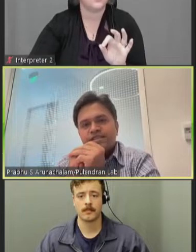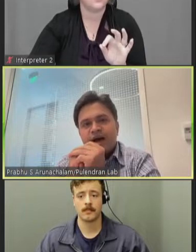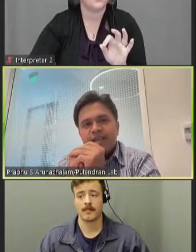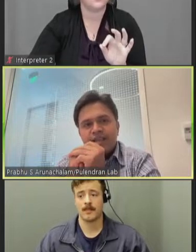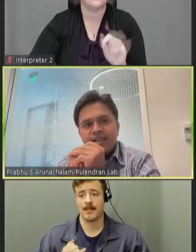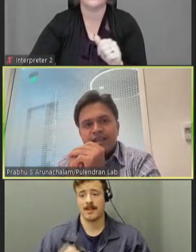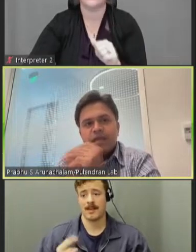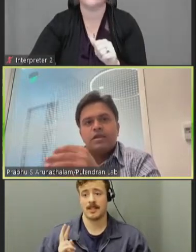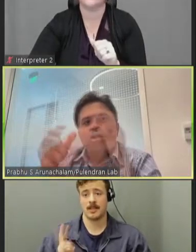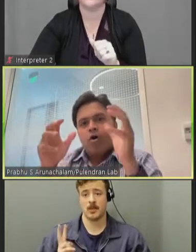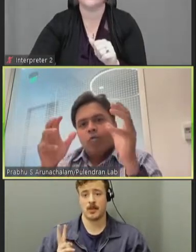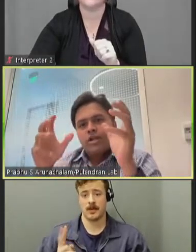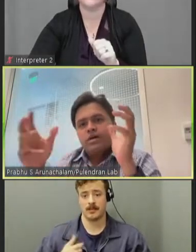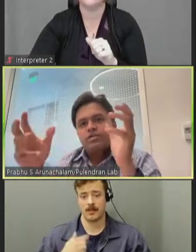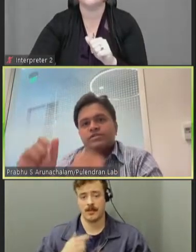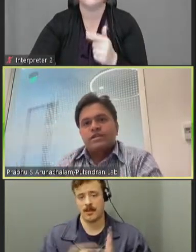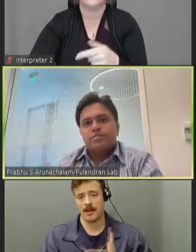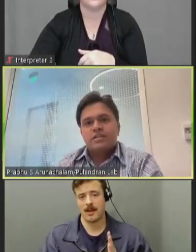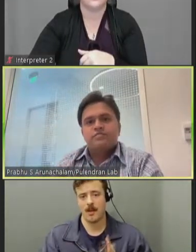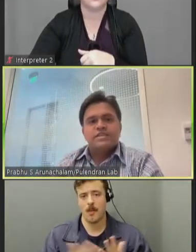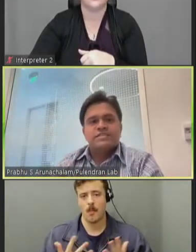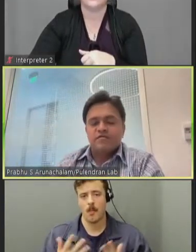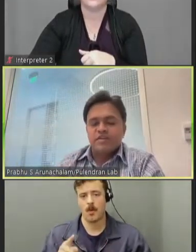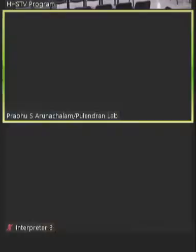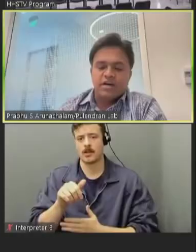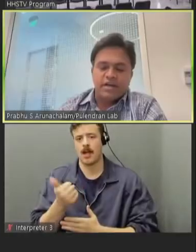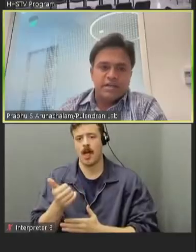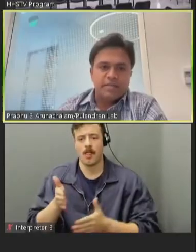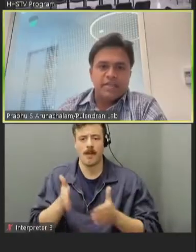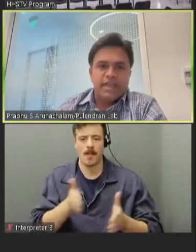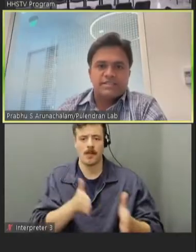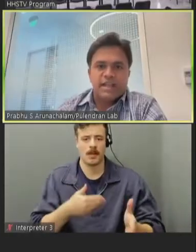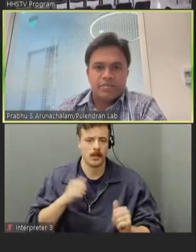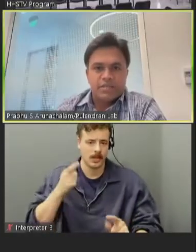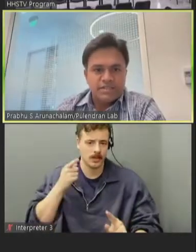I'll indicate what are those other pathways that we can target. Next slide, please.